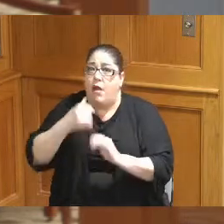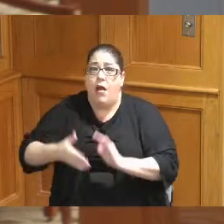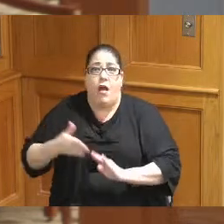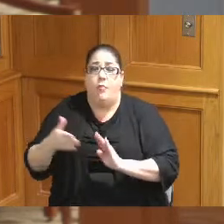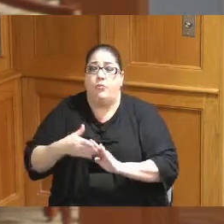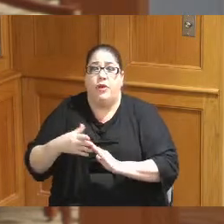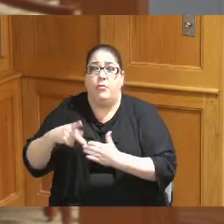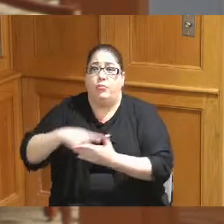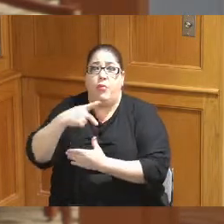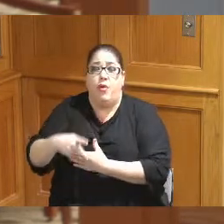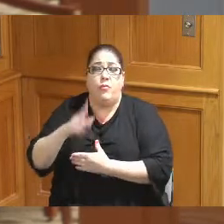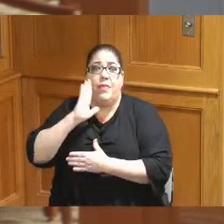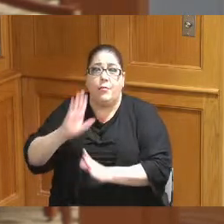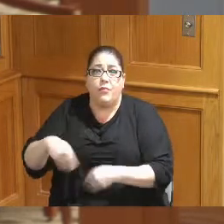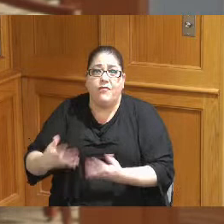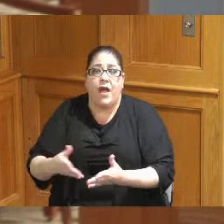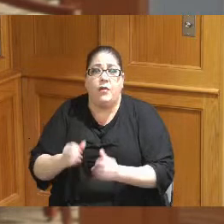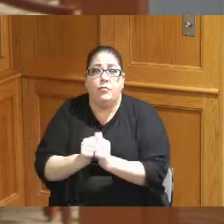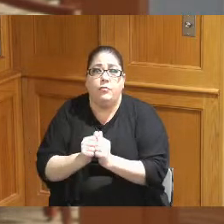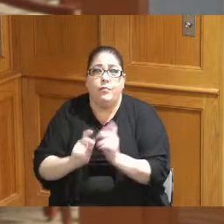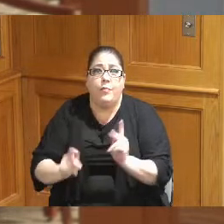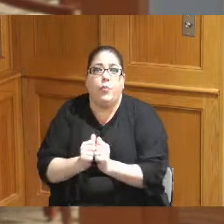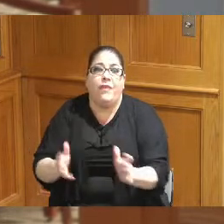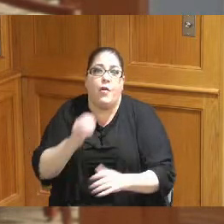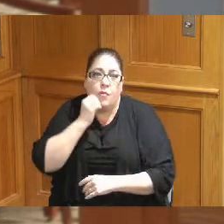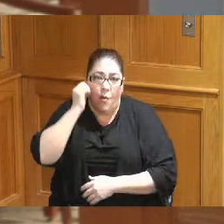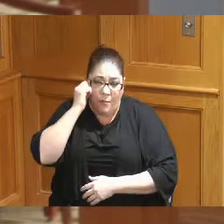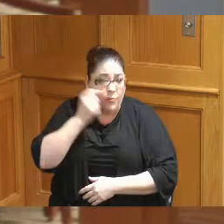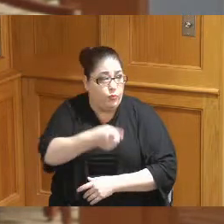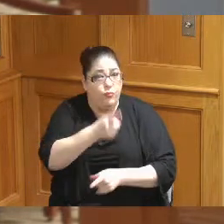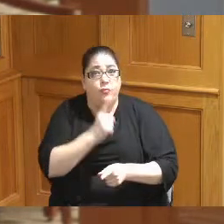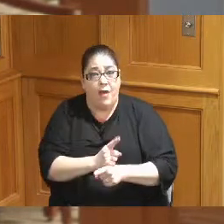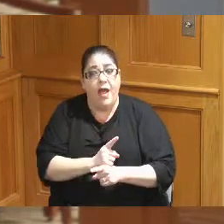programs that are serving the homeless so you're you're absolutely right that organizations come